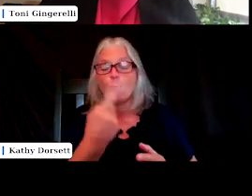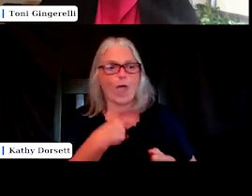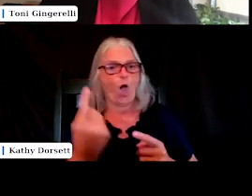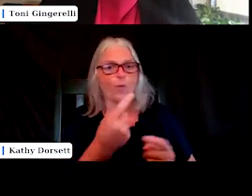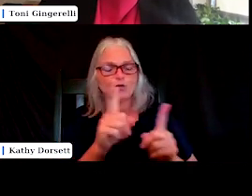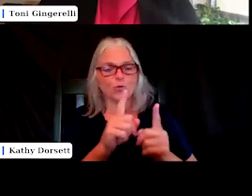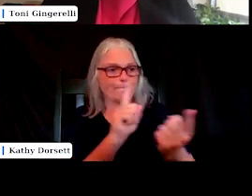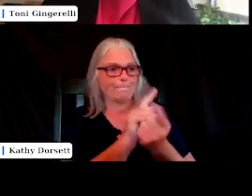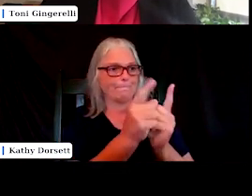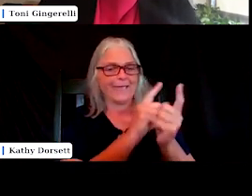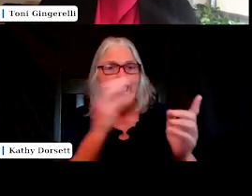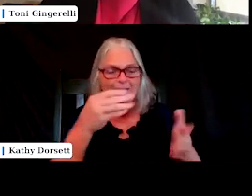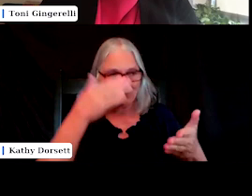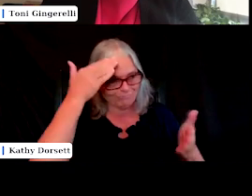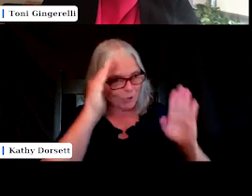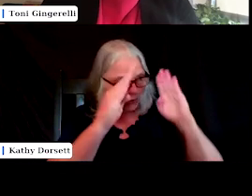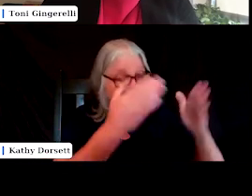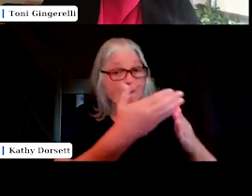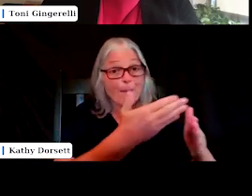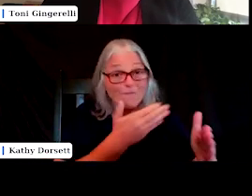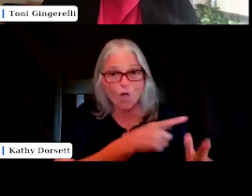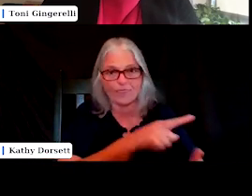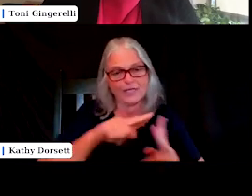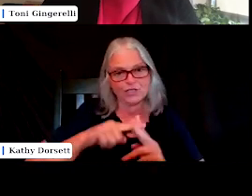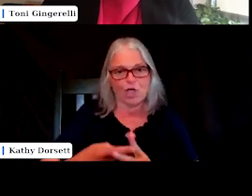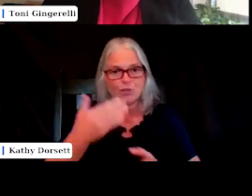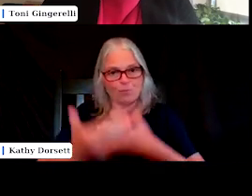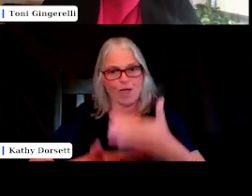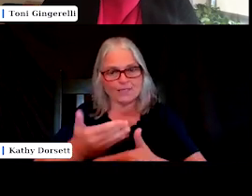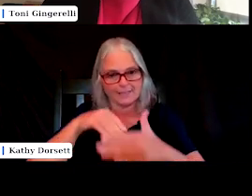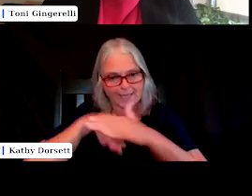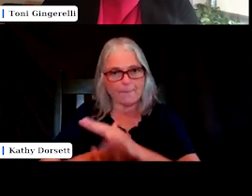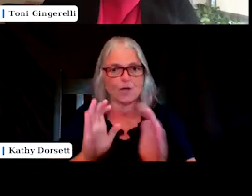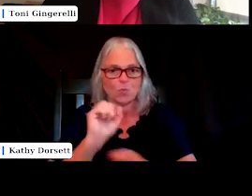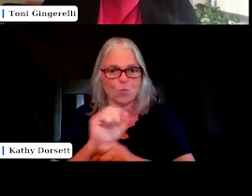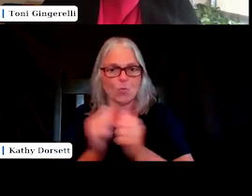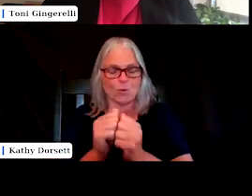Before we. Have someone even start the process of coming to work with apply to work with Josh.